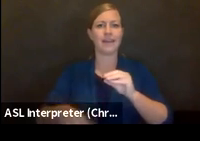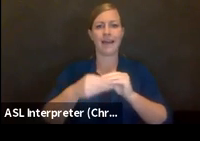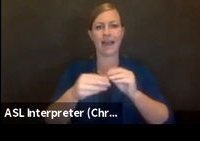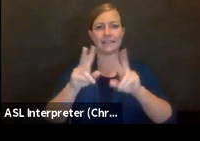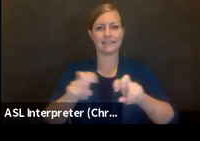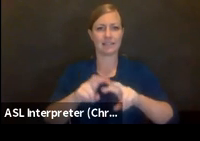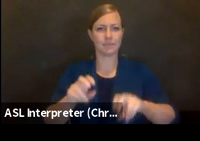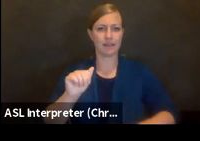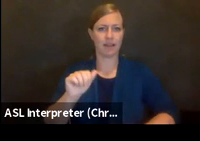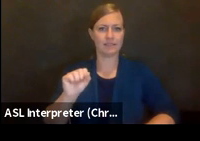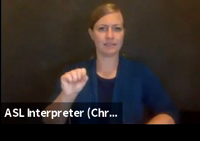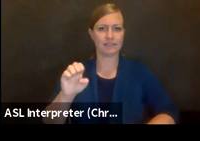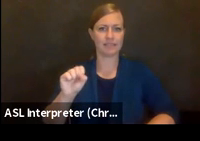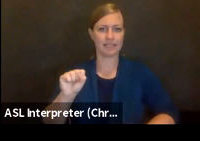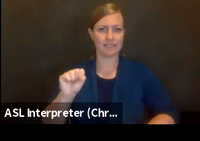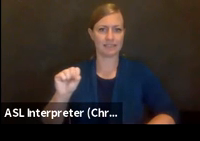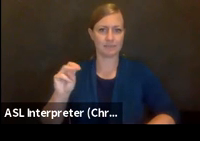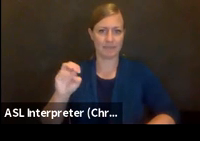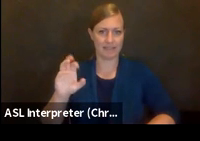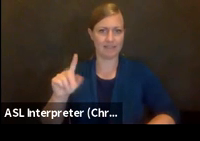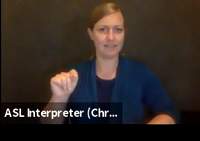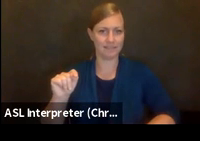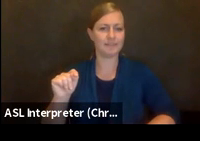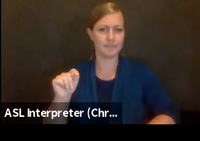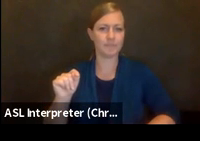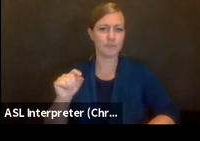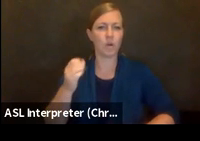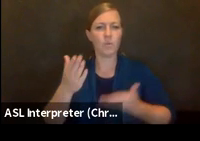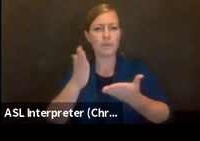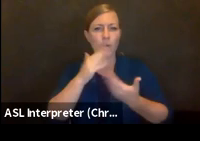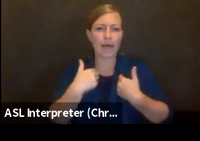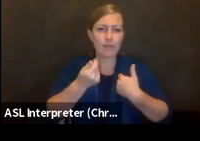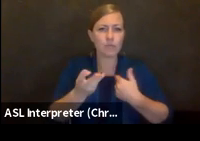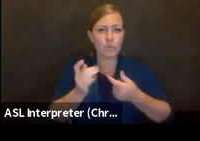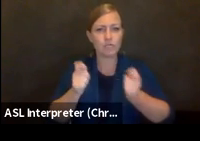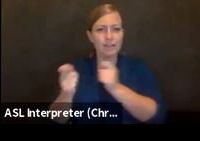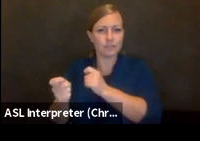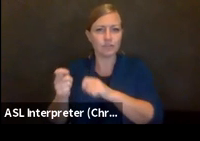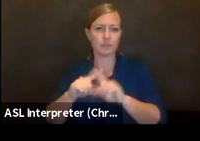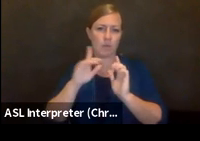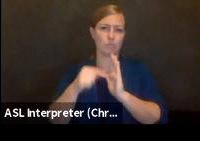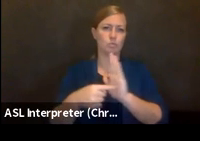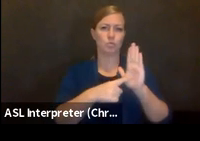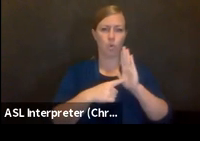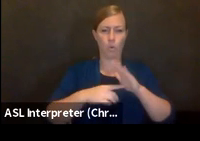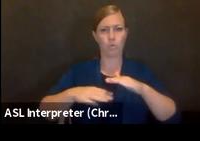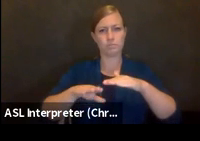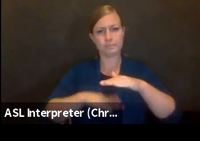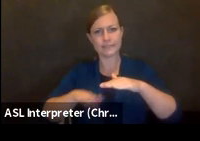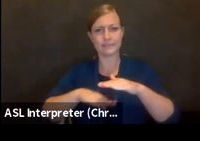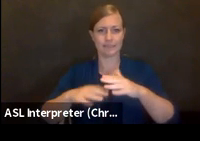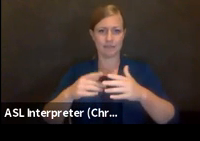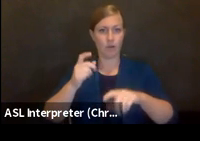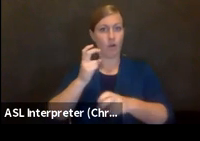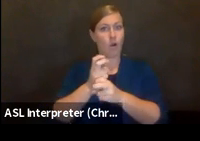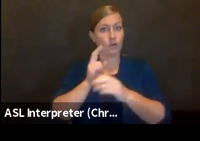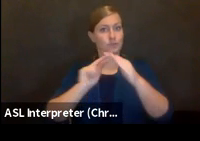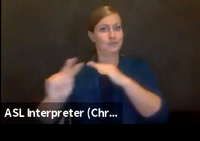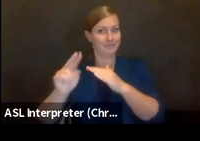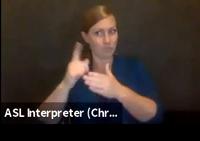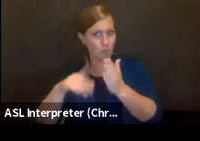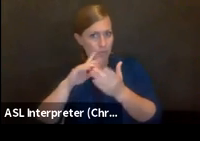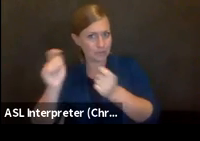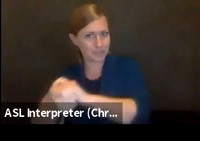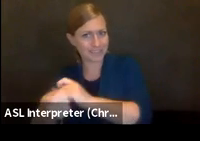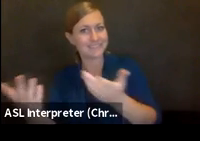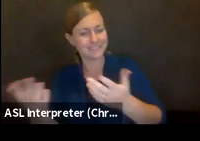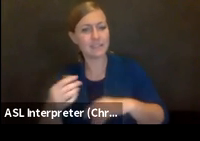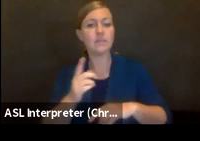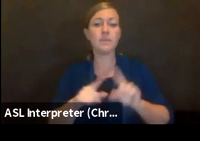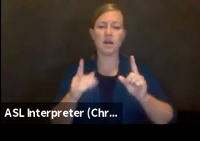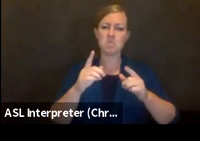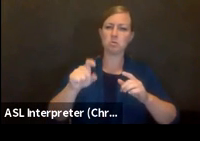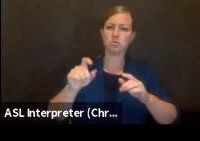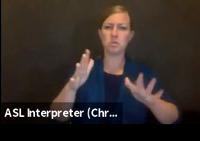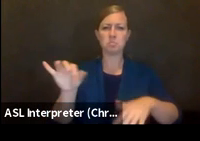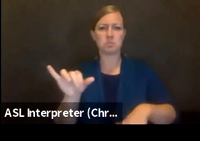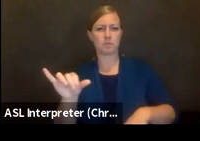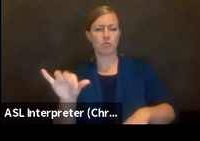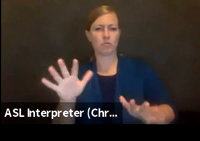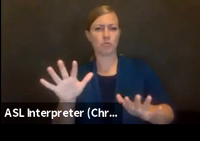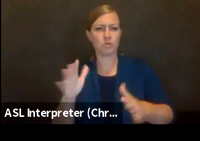ESD 189 - Amy Colburn: So this, we're not gonna there might be some changes. It's hard to tell exactly what's going to be the same versus different until I have access to it, but it should be pretty similar. Some of its just a name change.